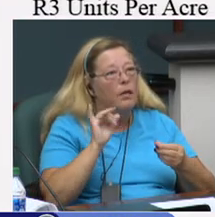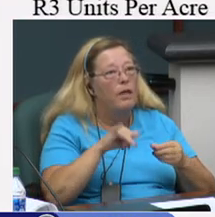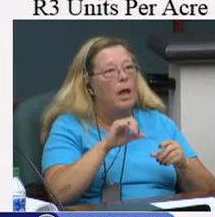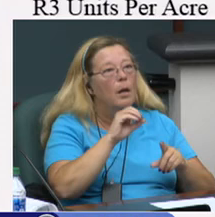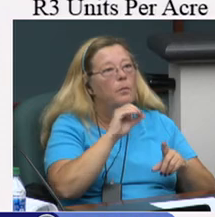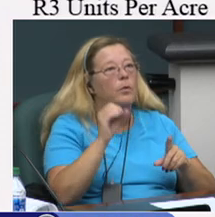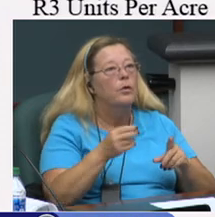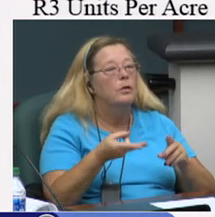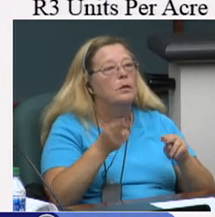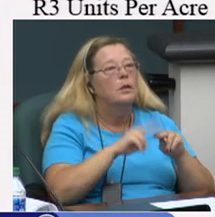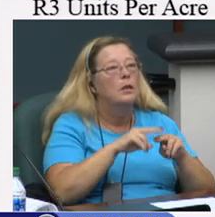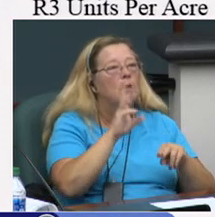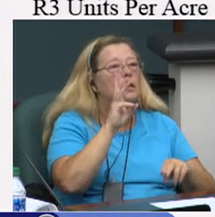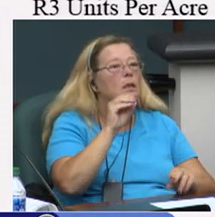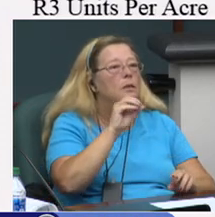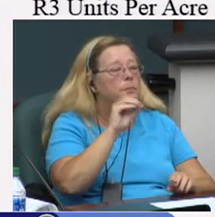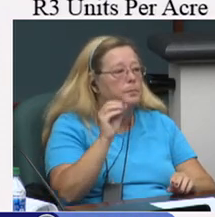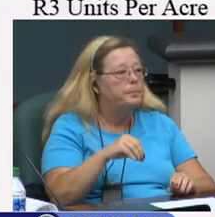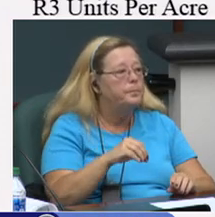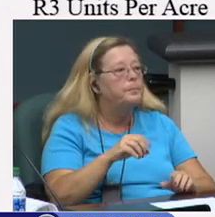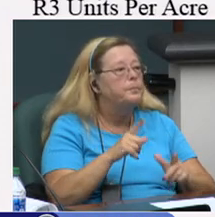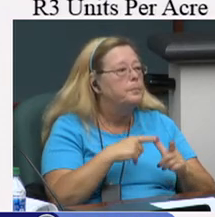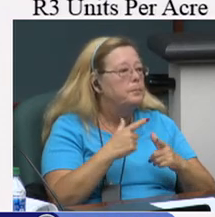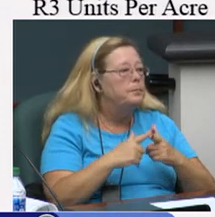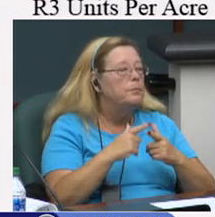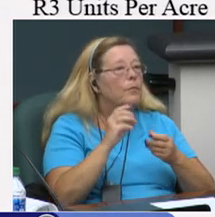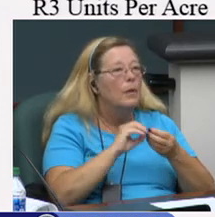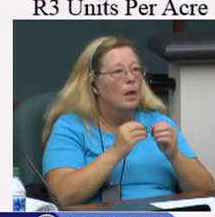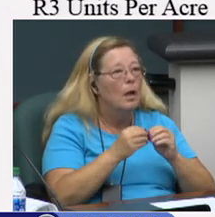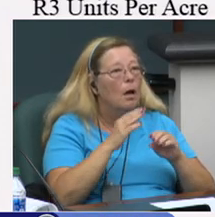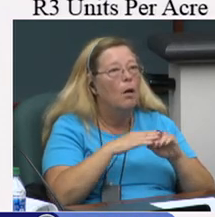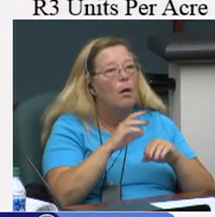to 60% and then there's some numbers on the far right looking at the total